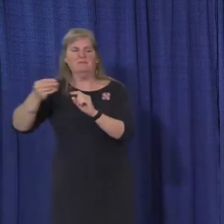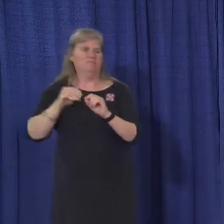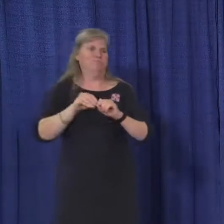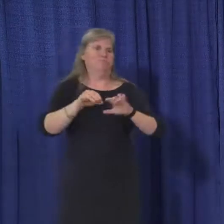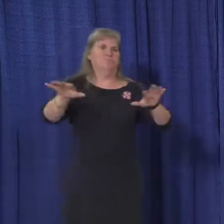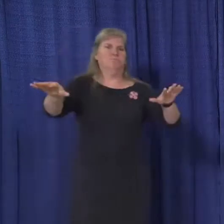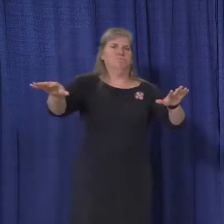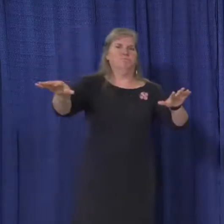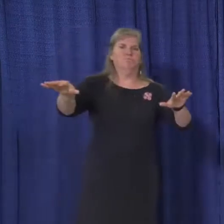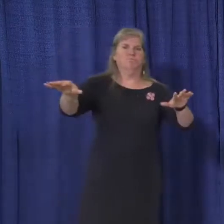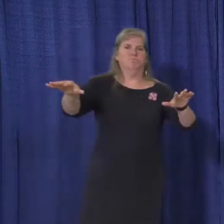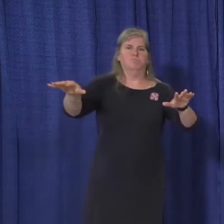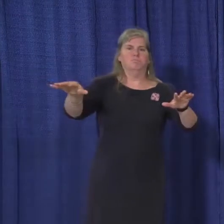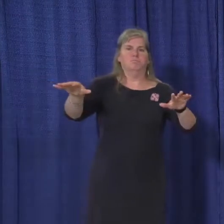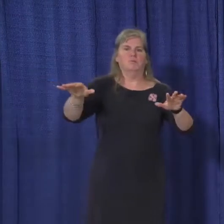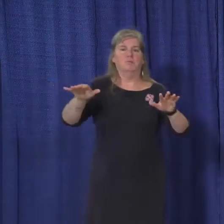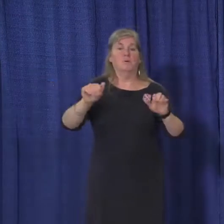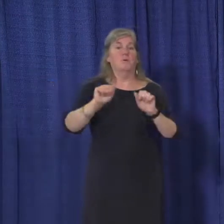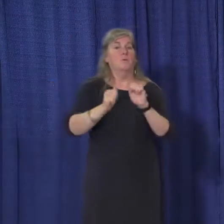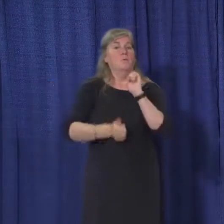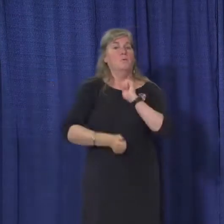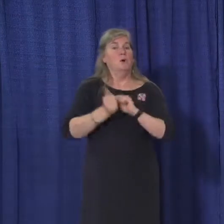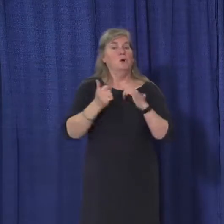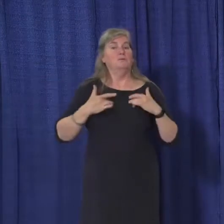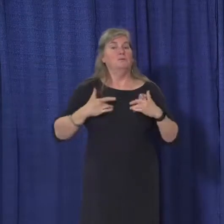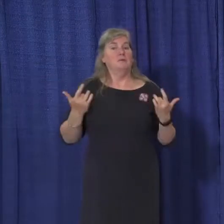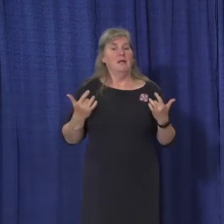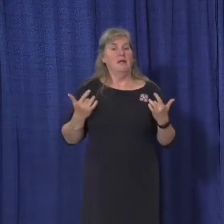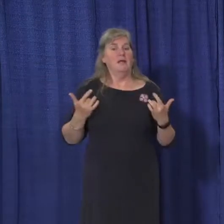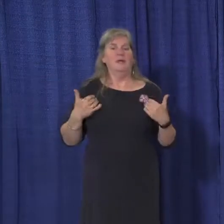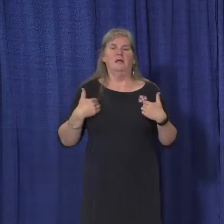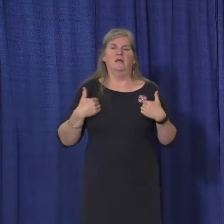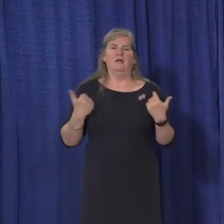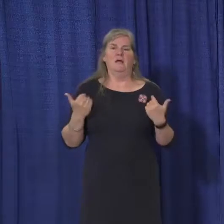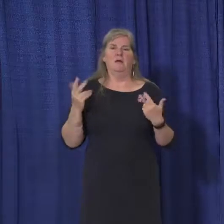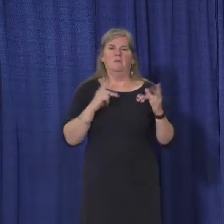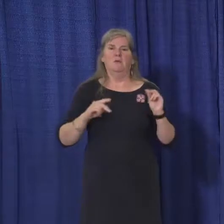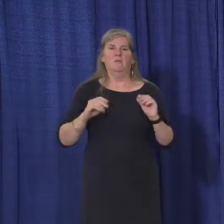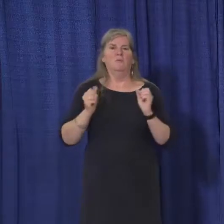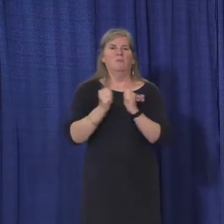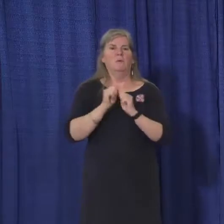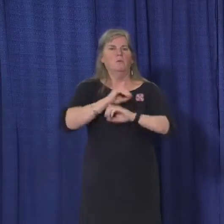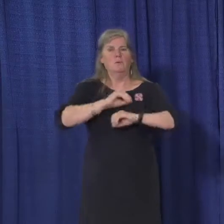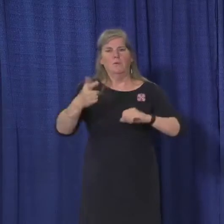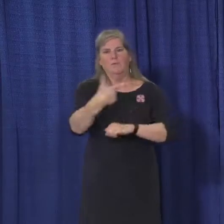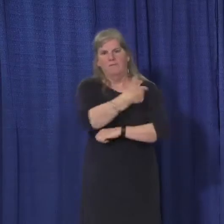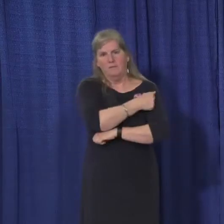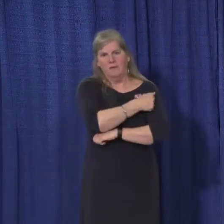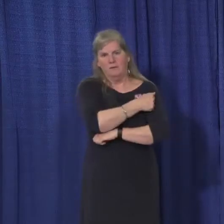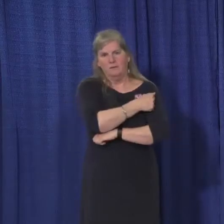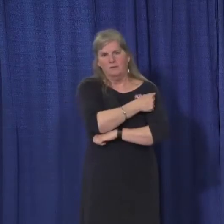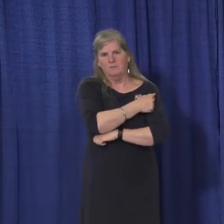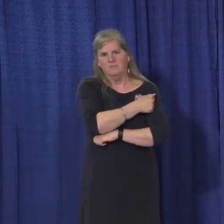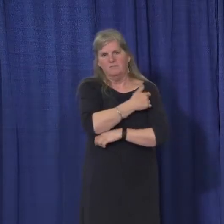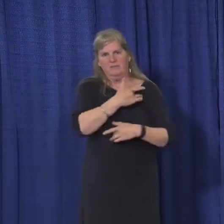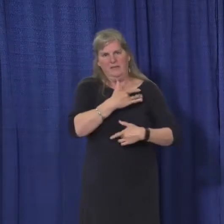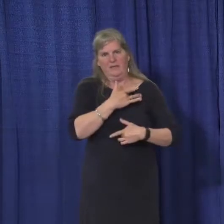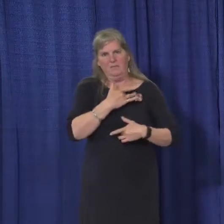infection primarily amongst young unvaccinated adults and youth.